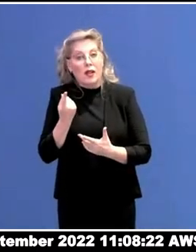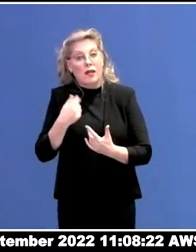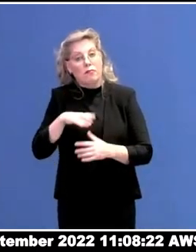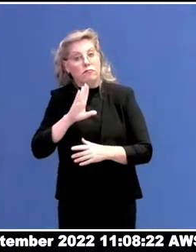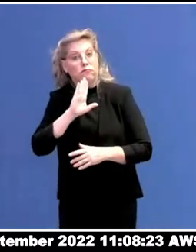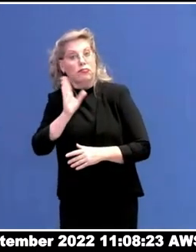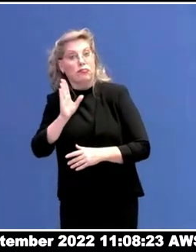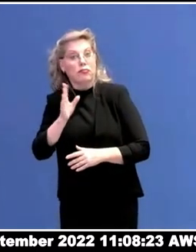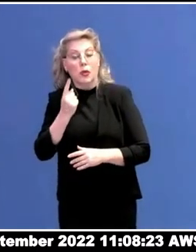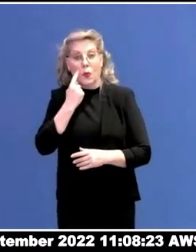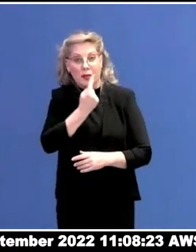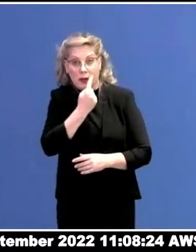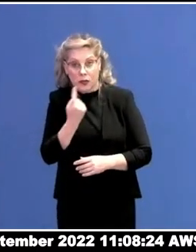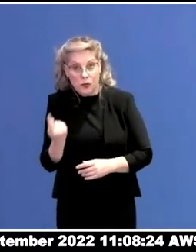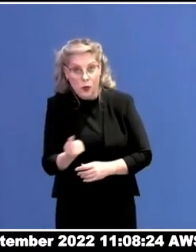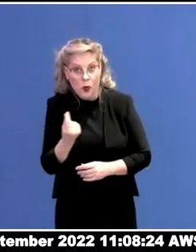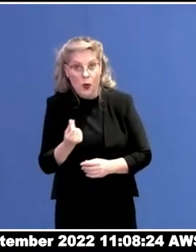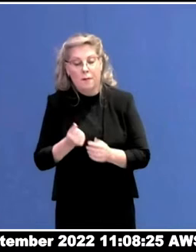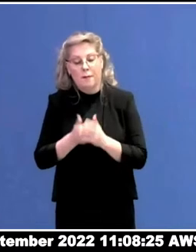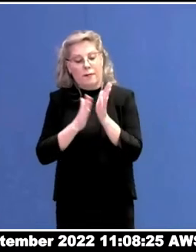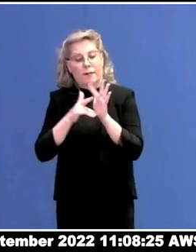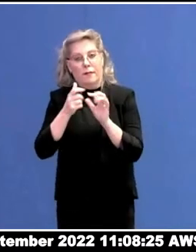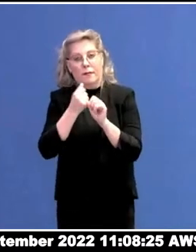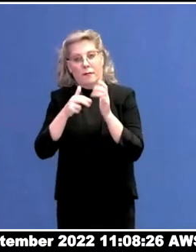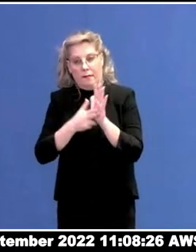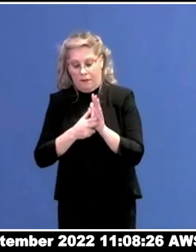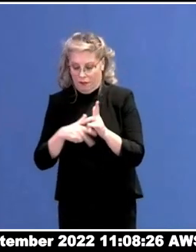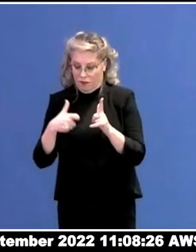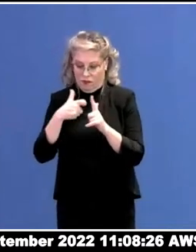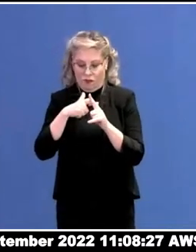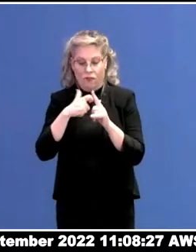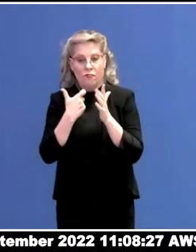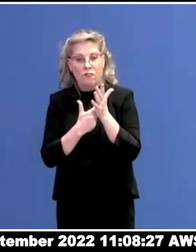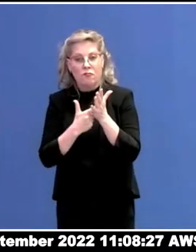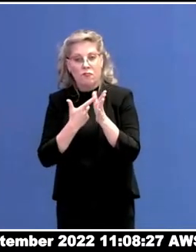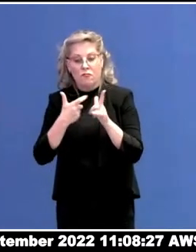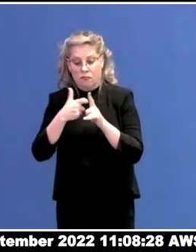the National Suicide Prevention & Trauma Recovery Project. Ms Krakouer will give an affirmation.